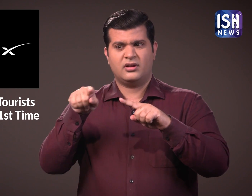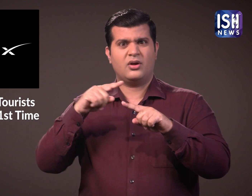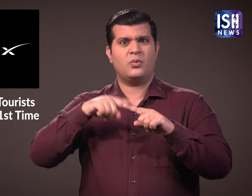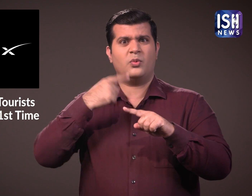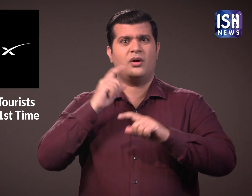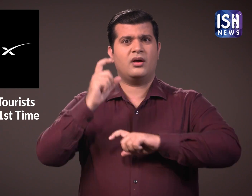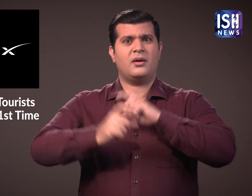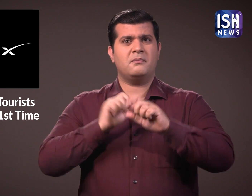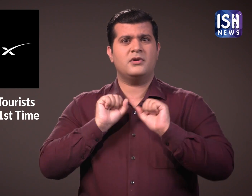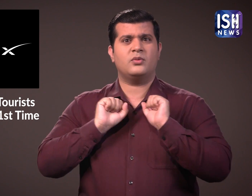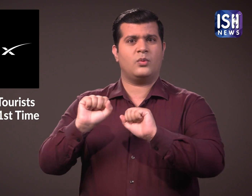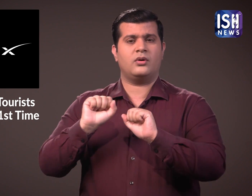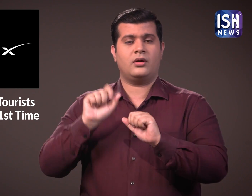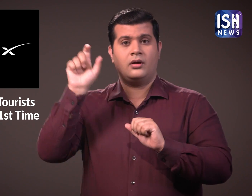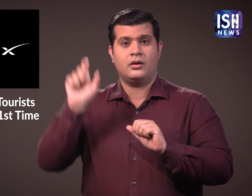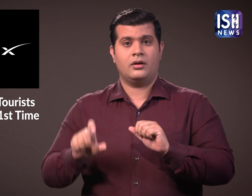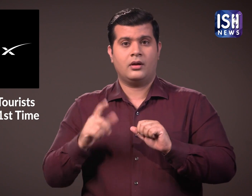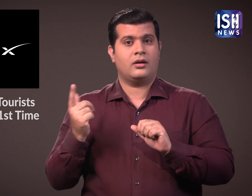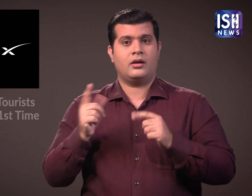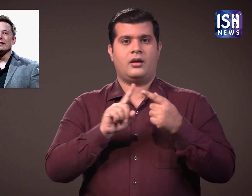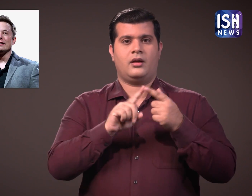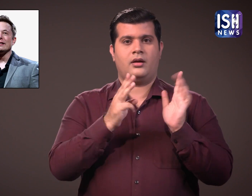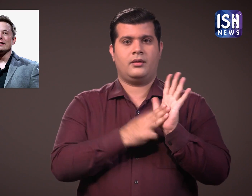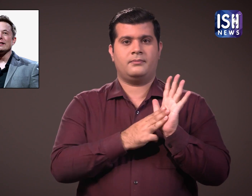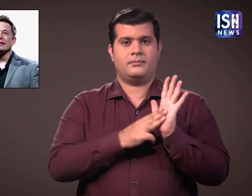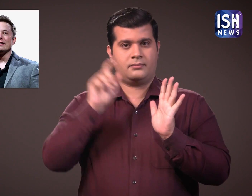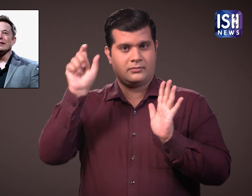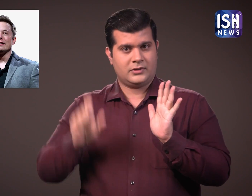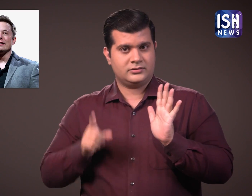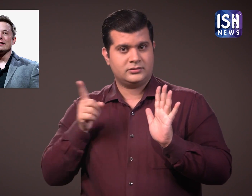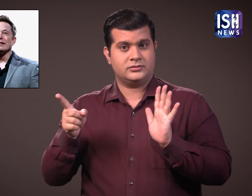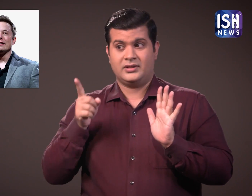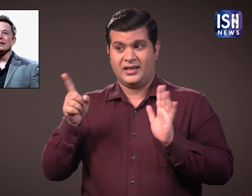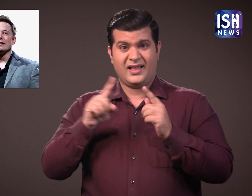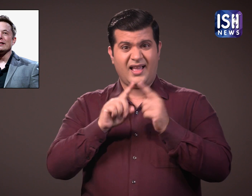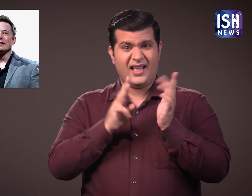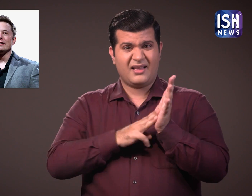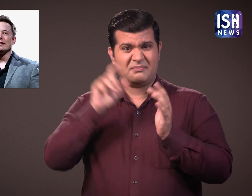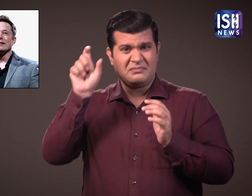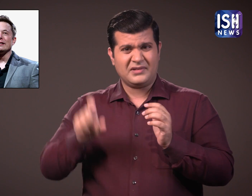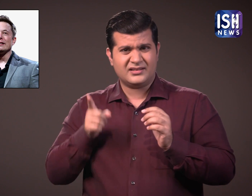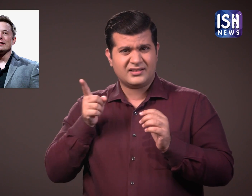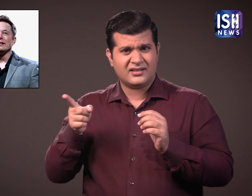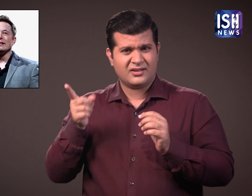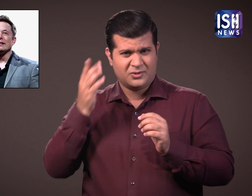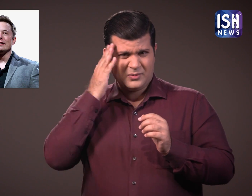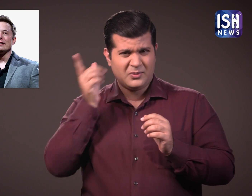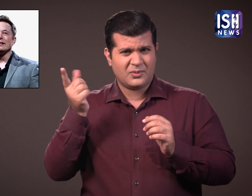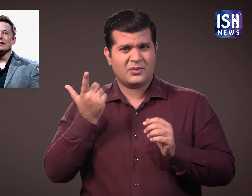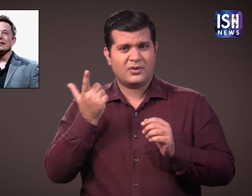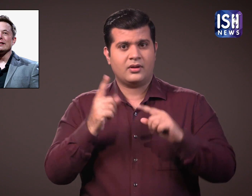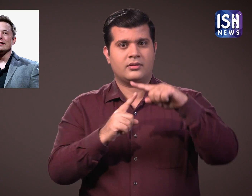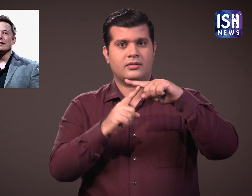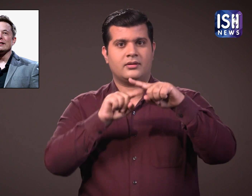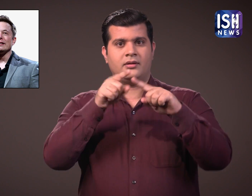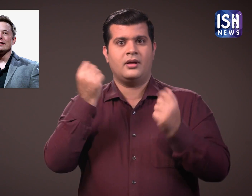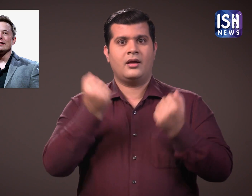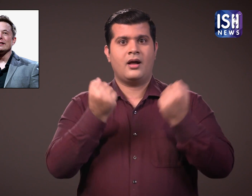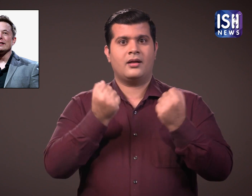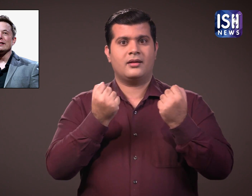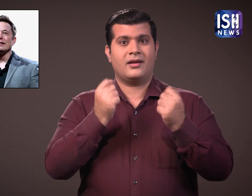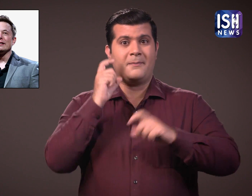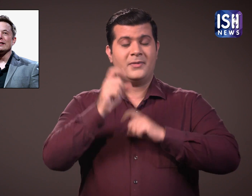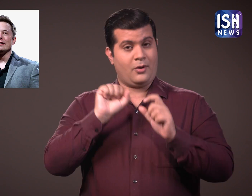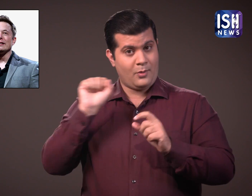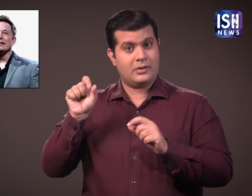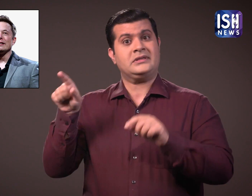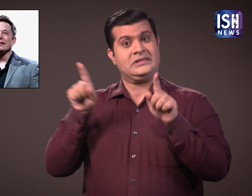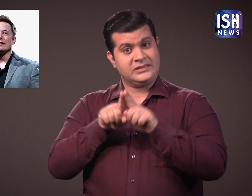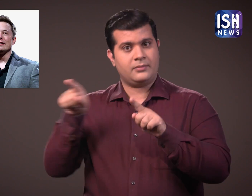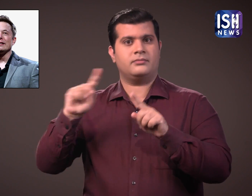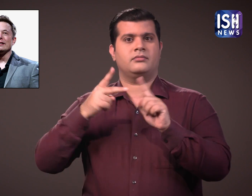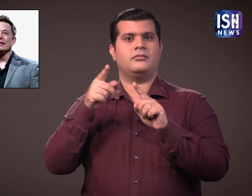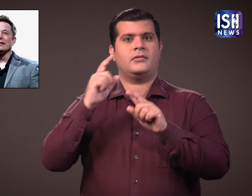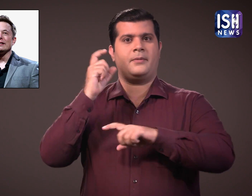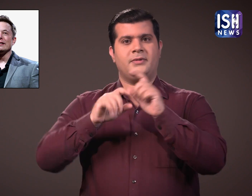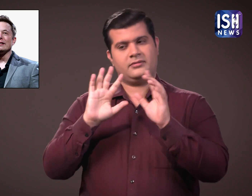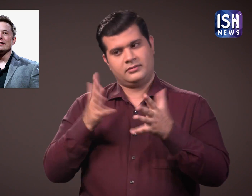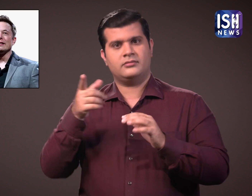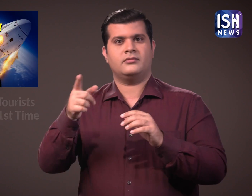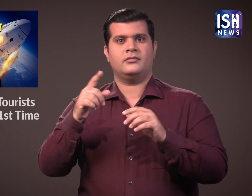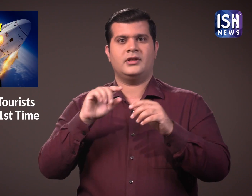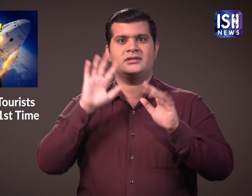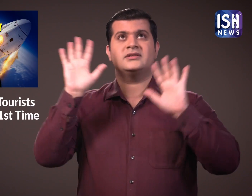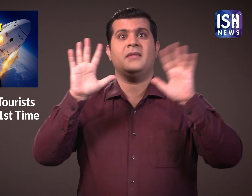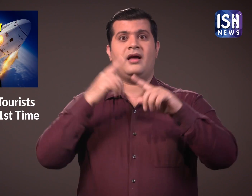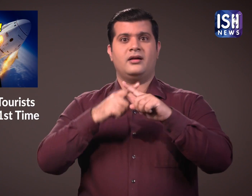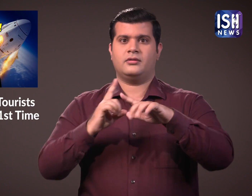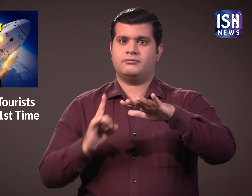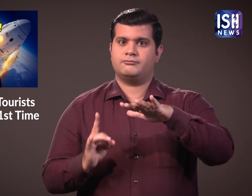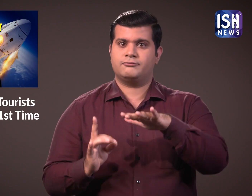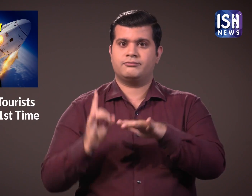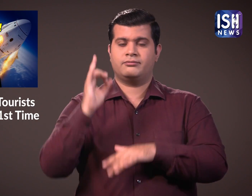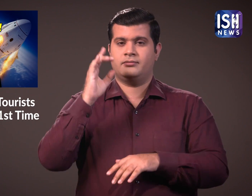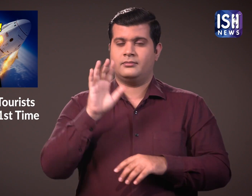It is owned by Elon Musk. Do you know Musk is also the owner of car company Tesla!